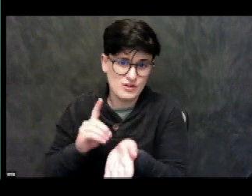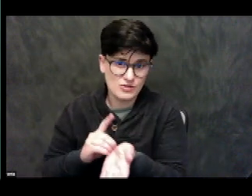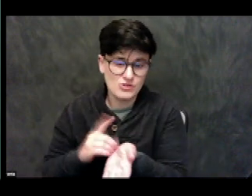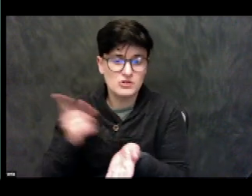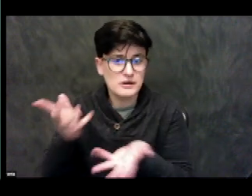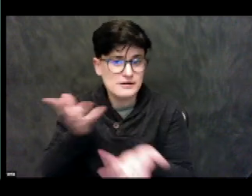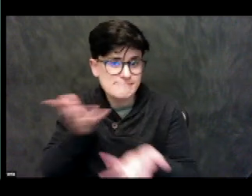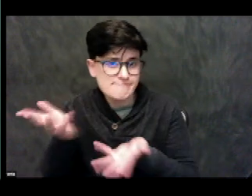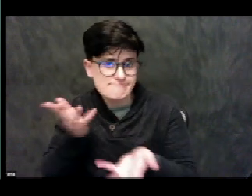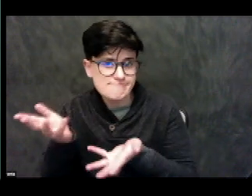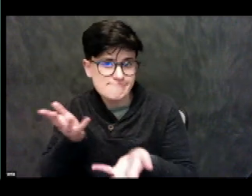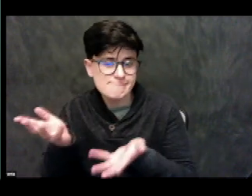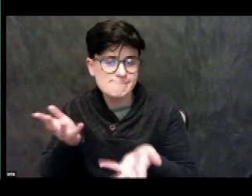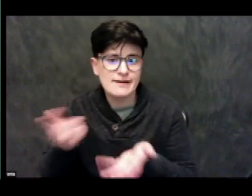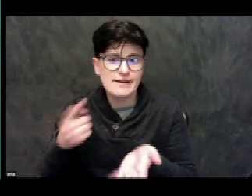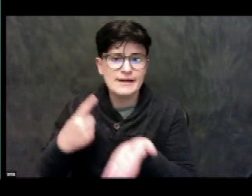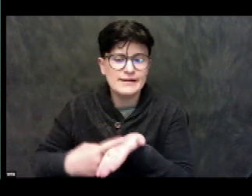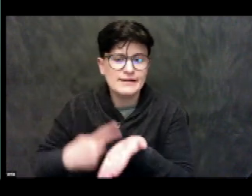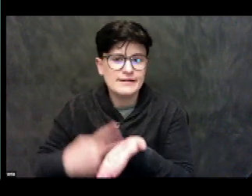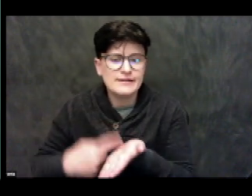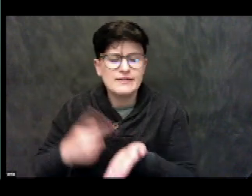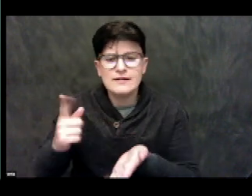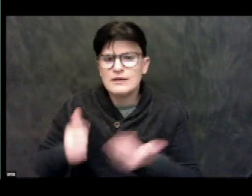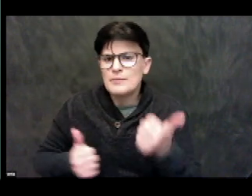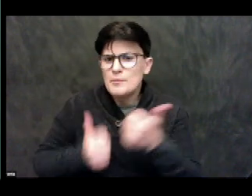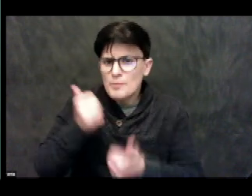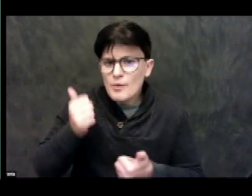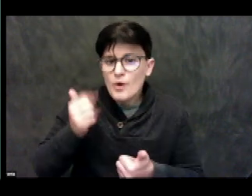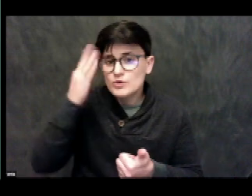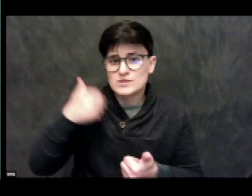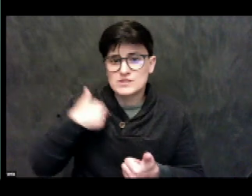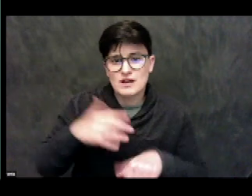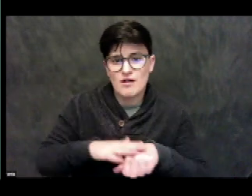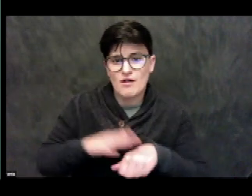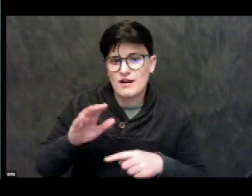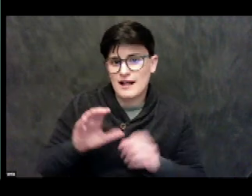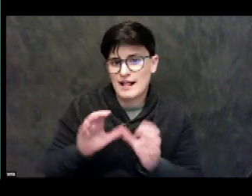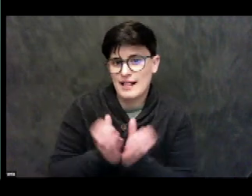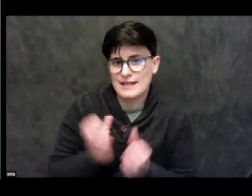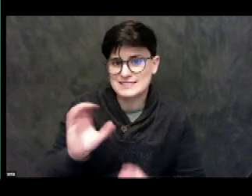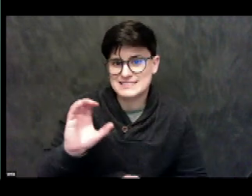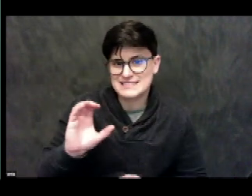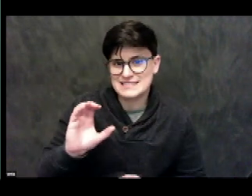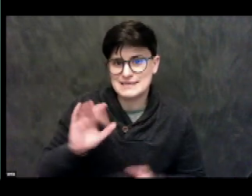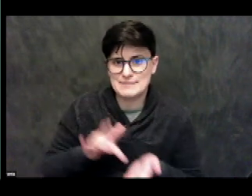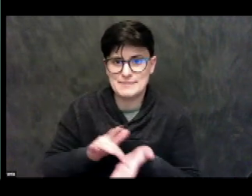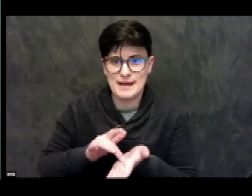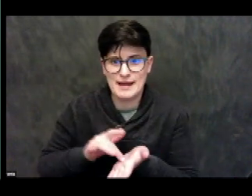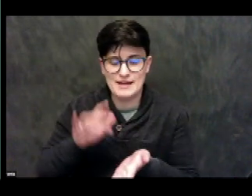mainly was because I was on a Class C medication at the time, which I had been on for years.